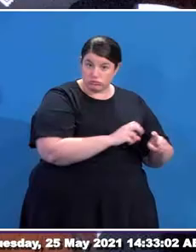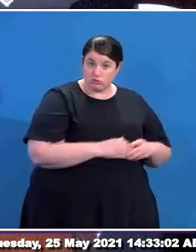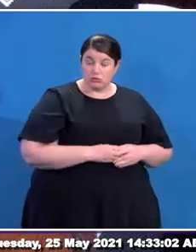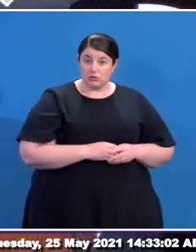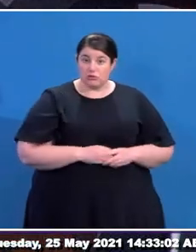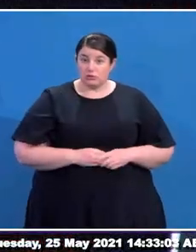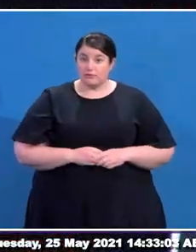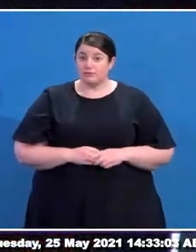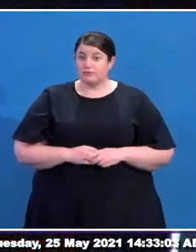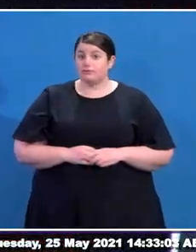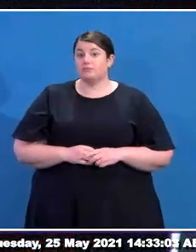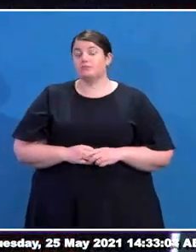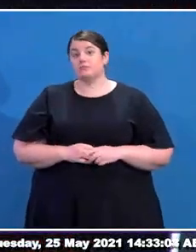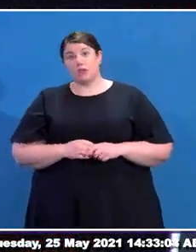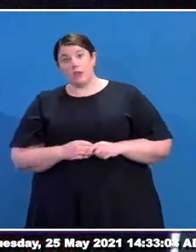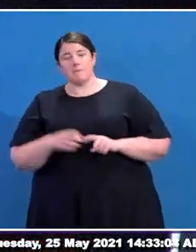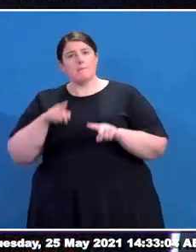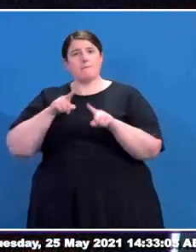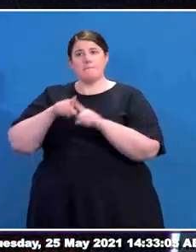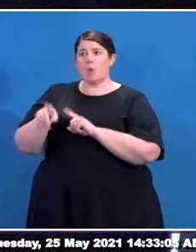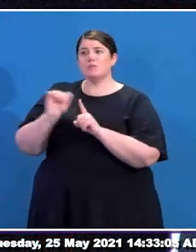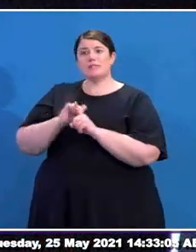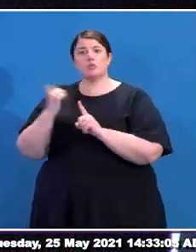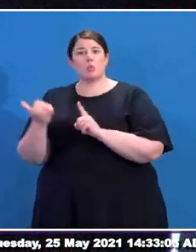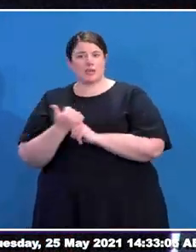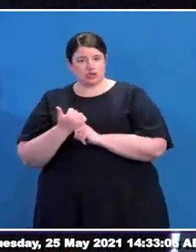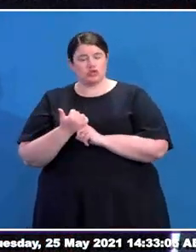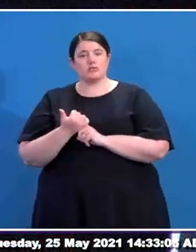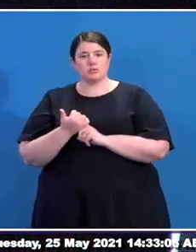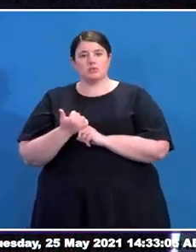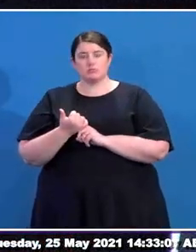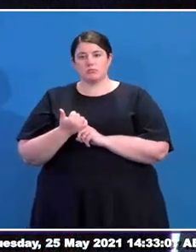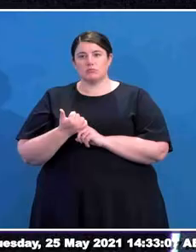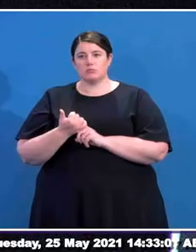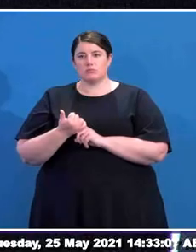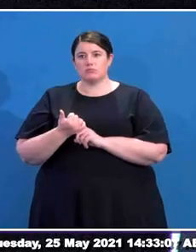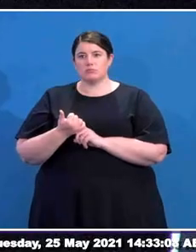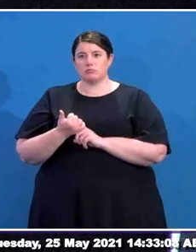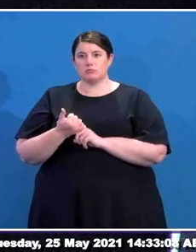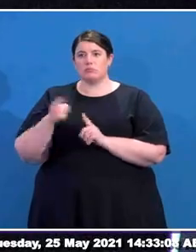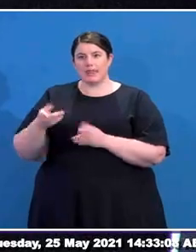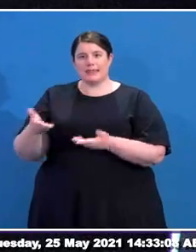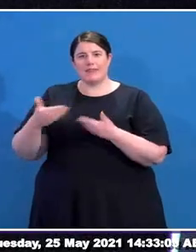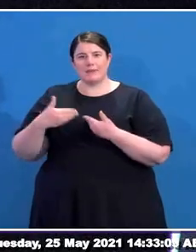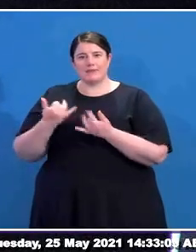In most cases it gives me quite prescribed details